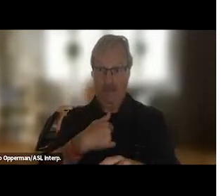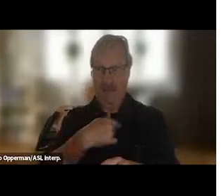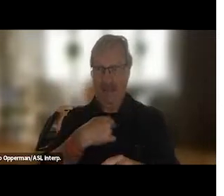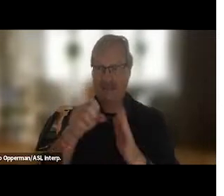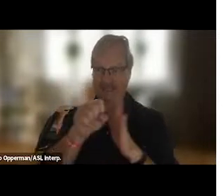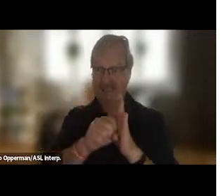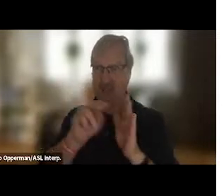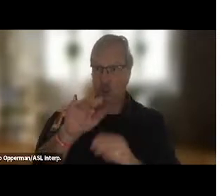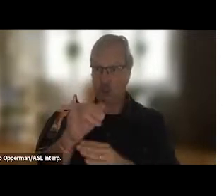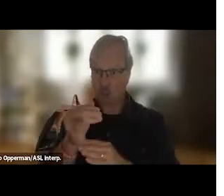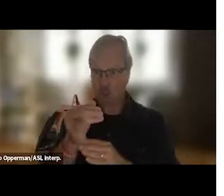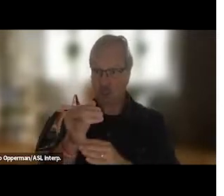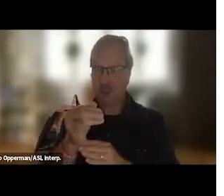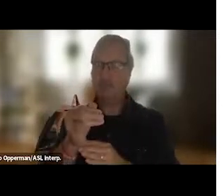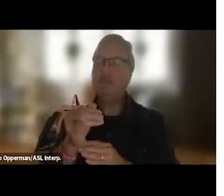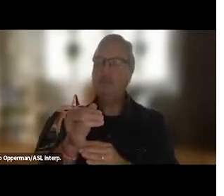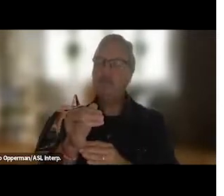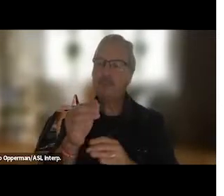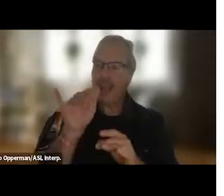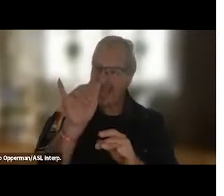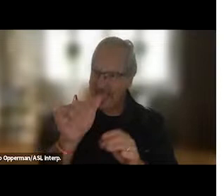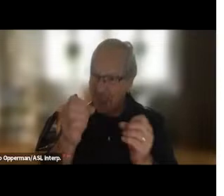the fact that there are that many individuals